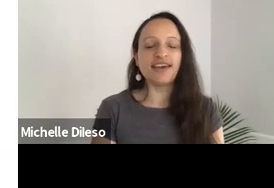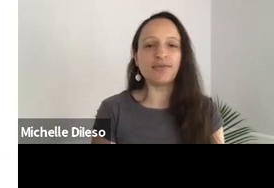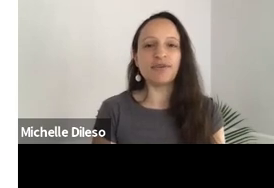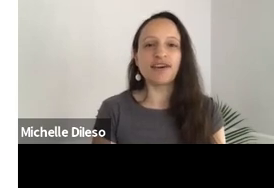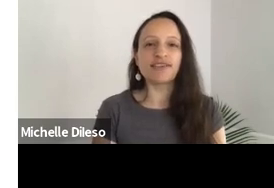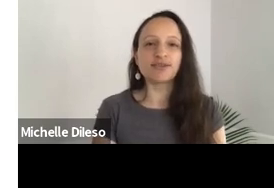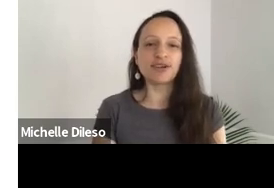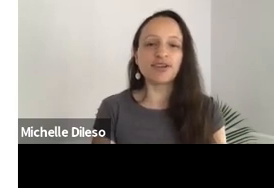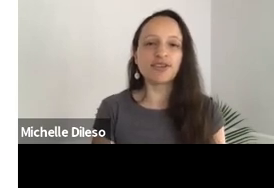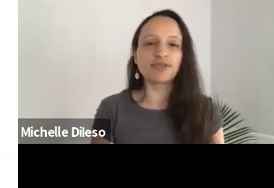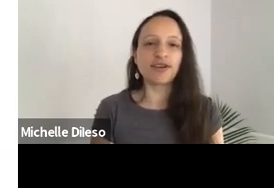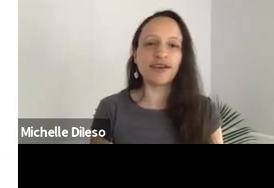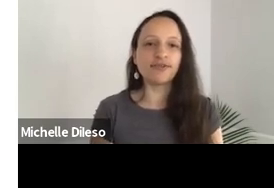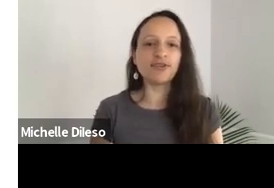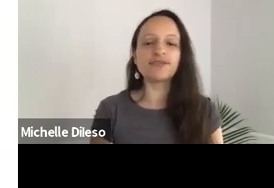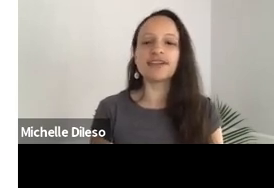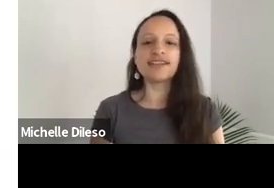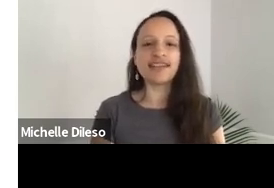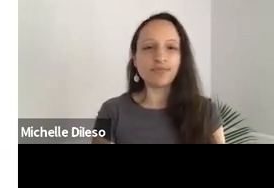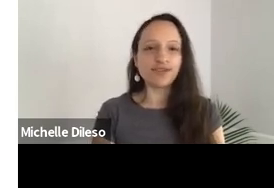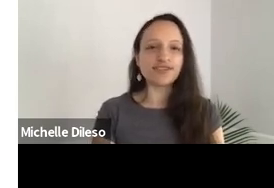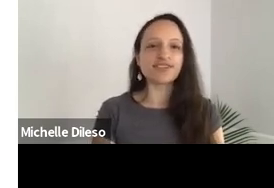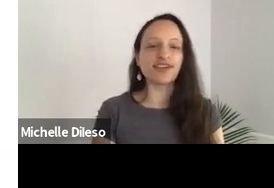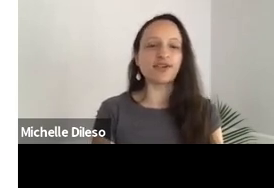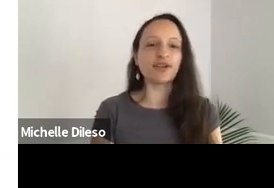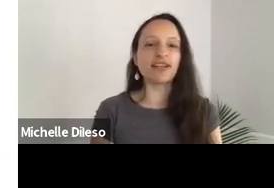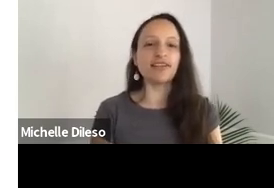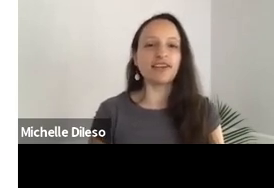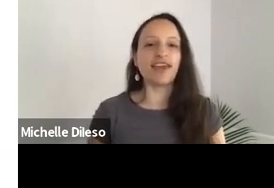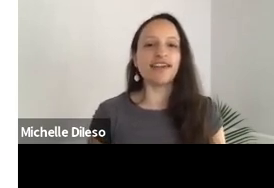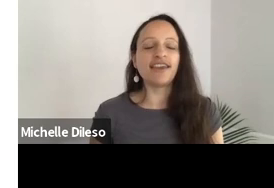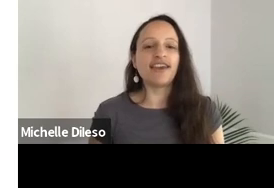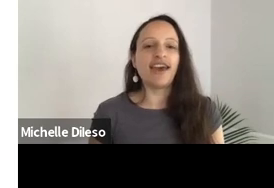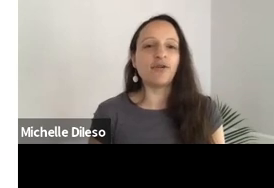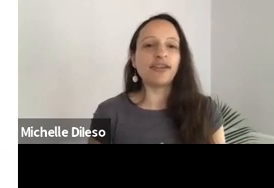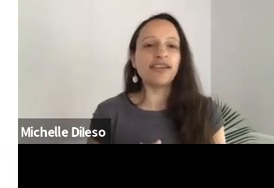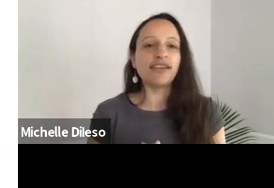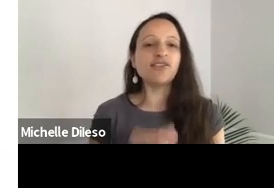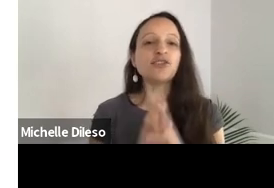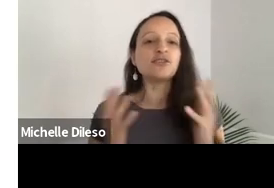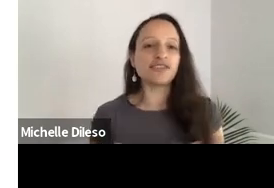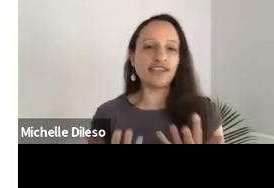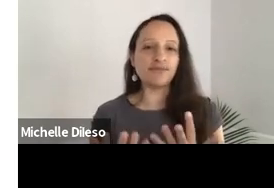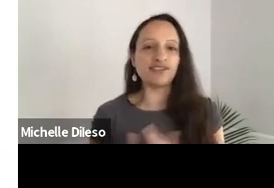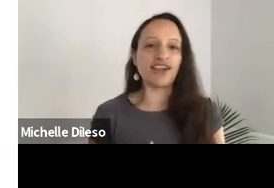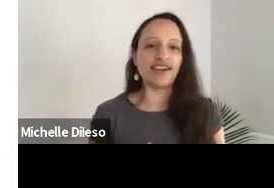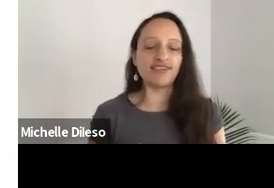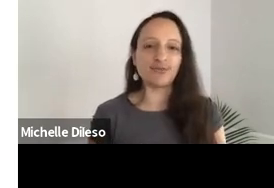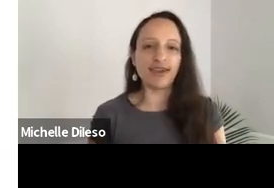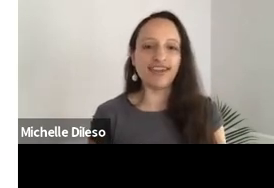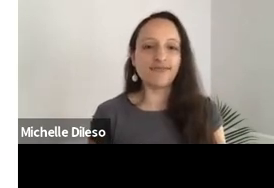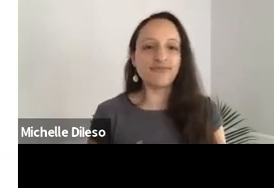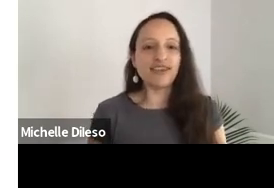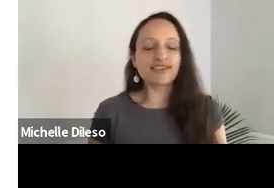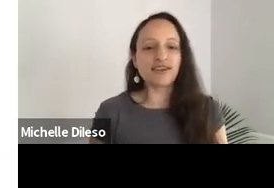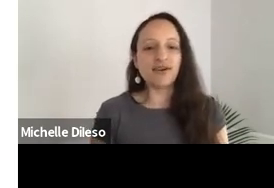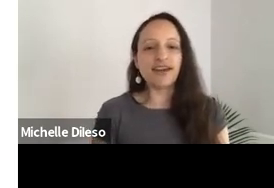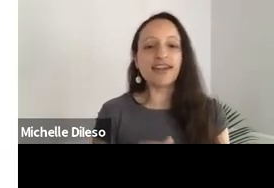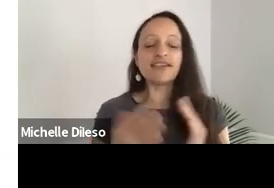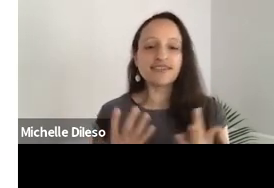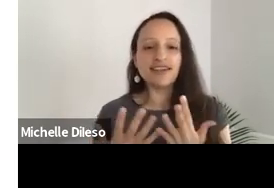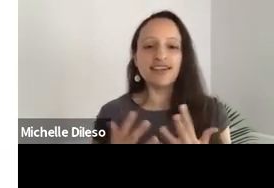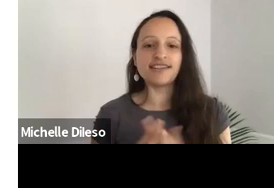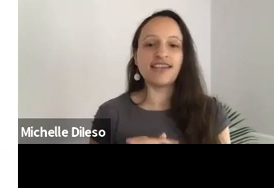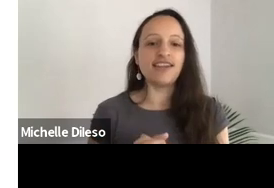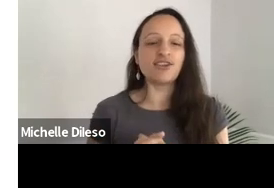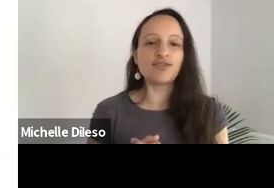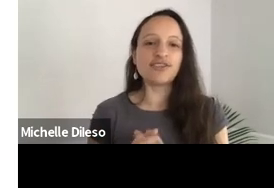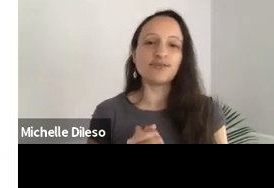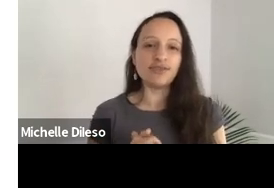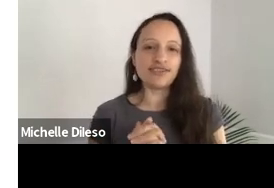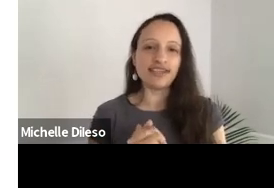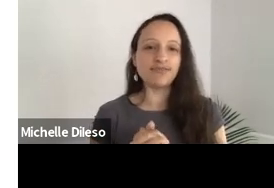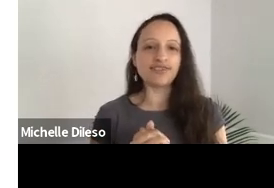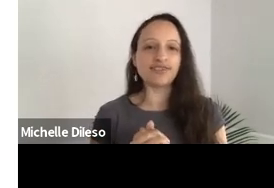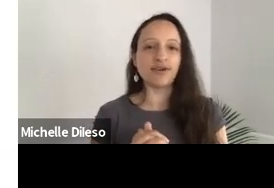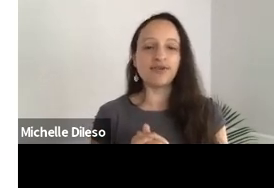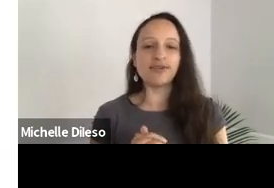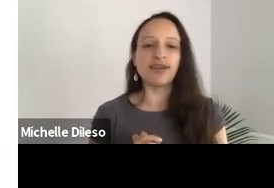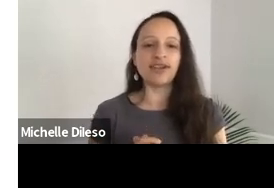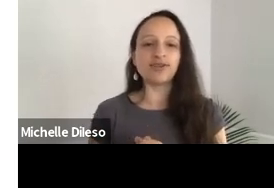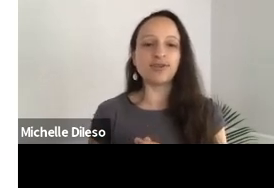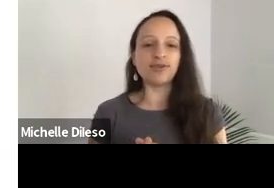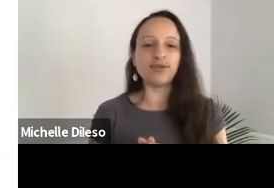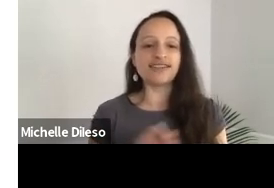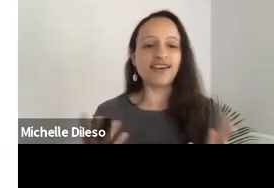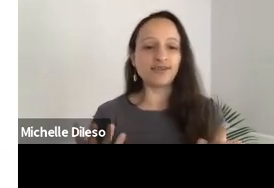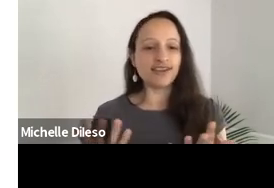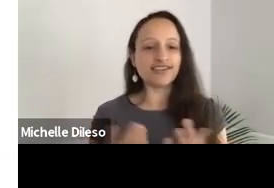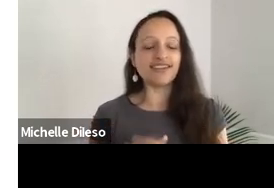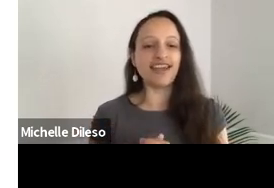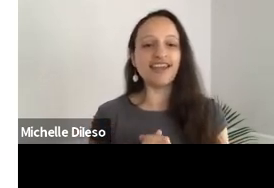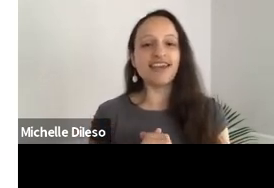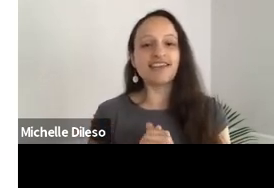We thought these are a few different examples to really look at how we do steam the child's way. So again, our setting is a children's museum so depending who is on with us today.